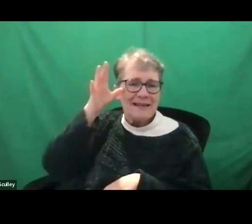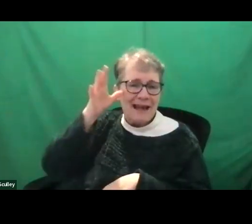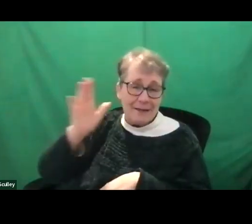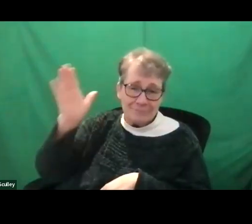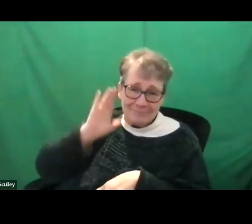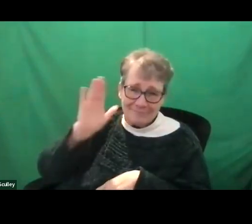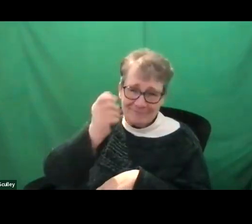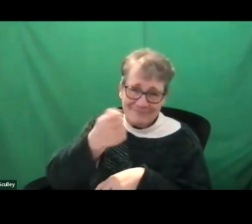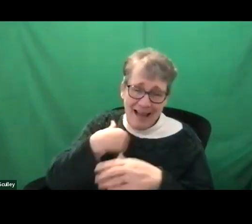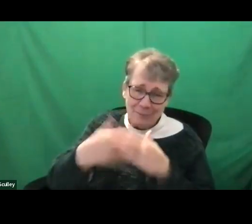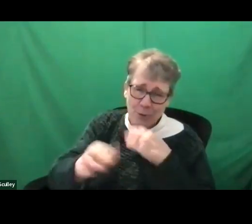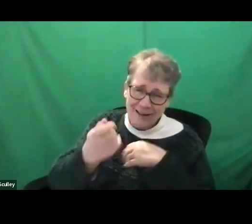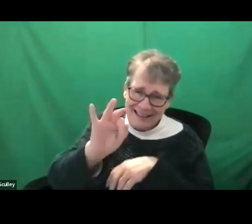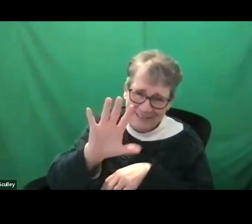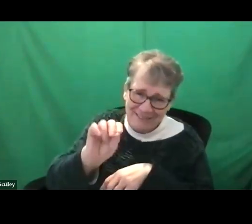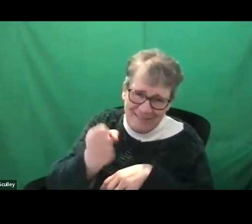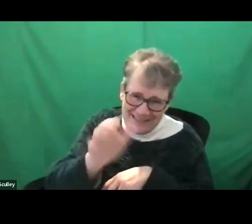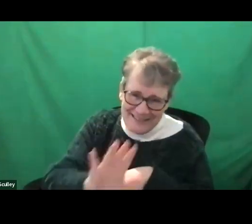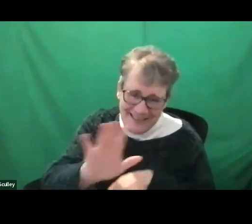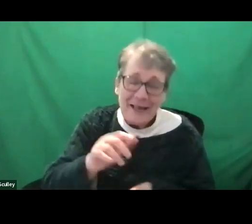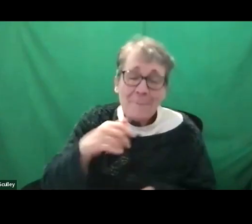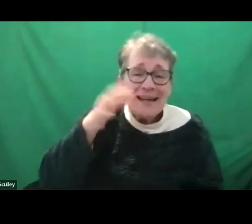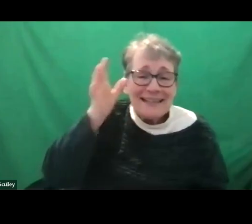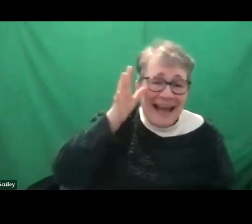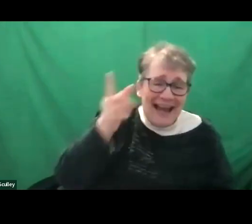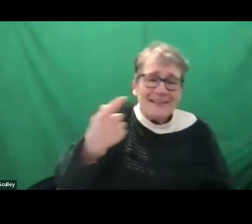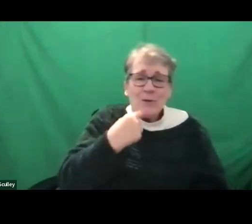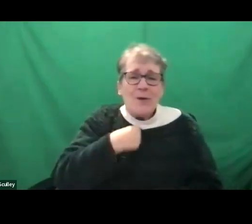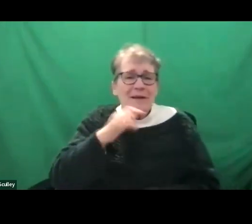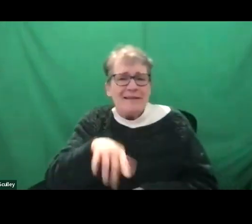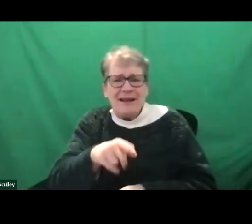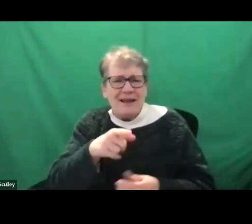[Interpreter for Dr. Charleen] Really, I always wanted to be a nurse. I was born in the 1950s,